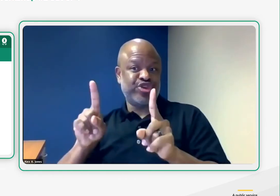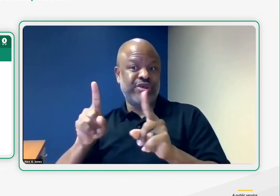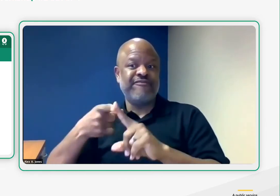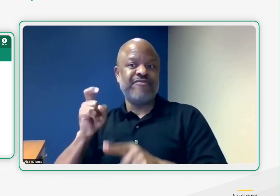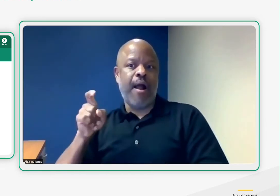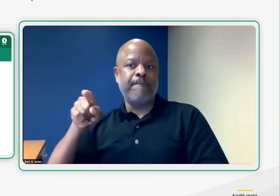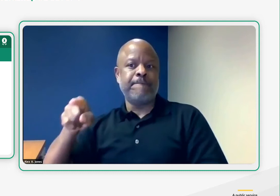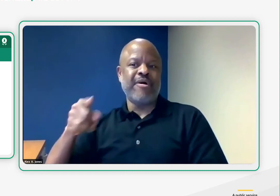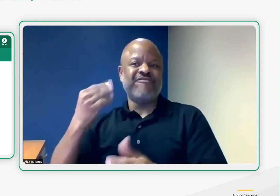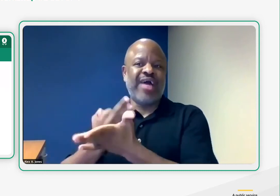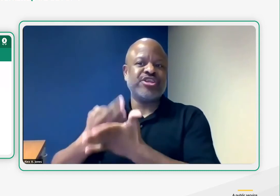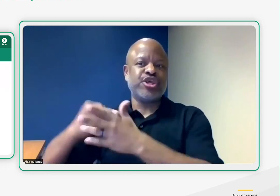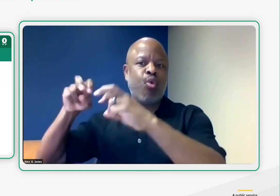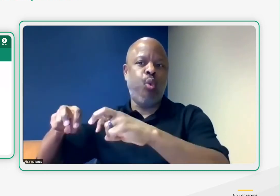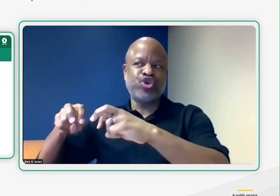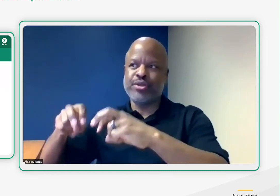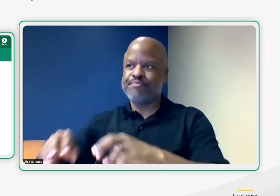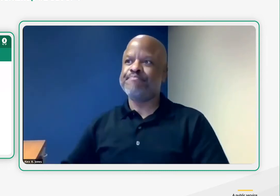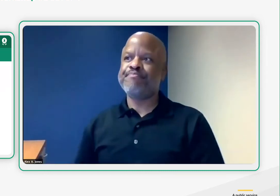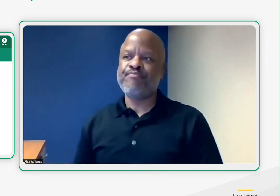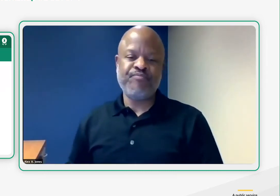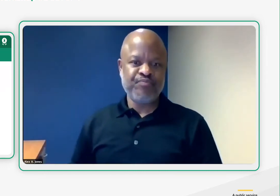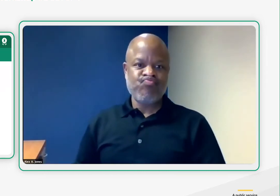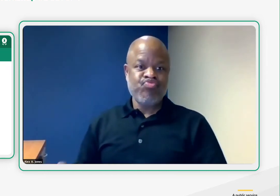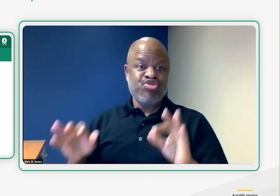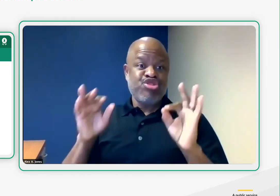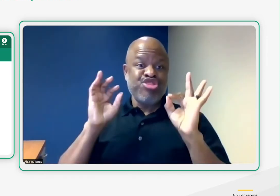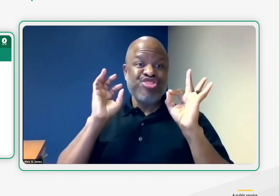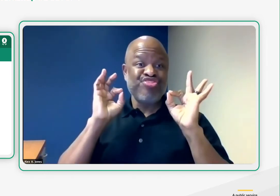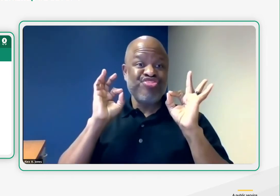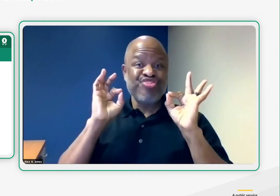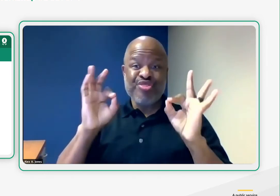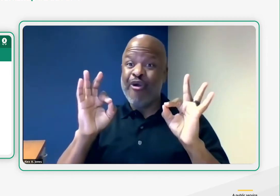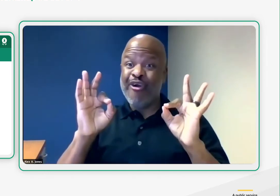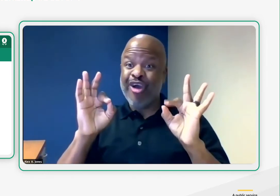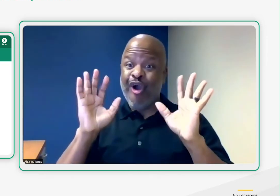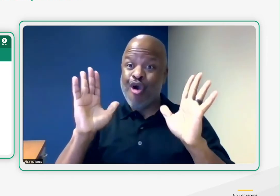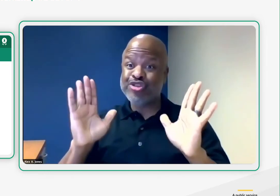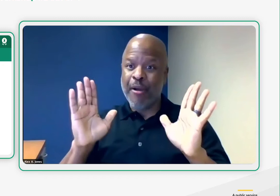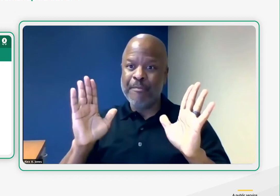And they differ from coaches for that specific reason. So, this is great. You've learned something.